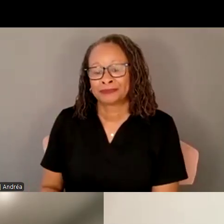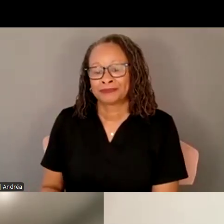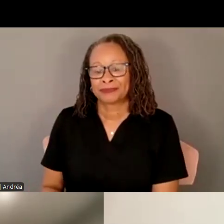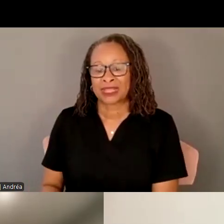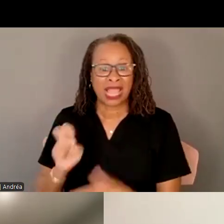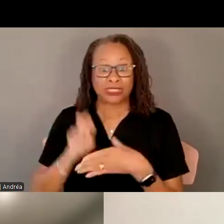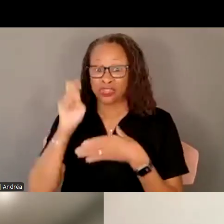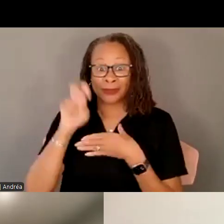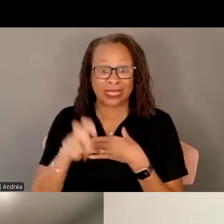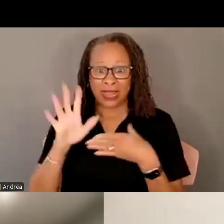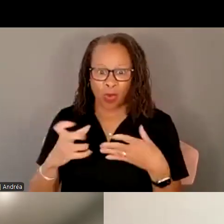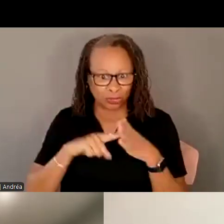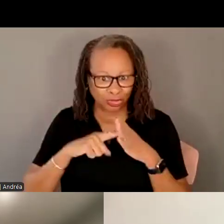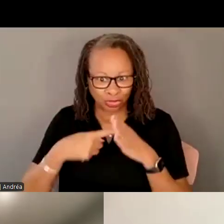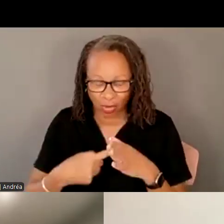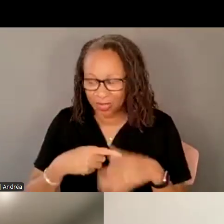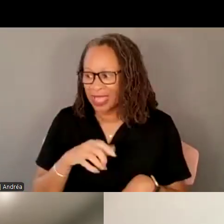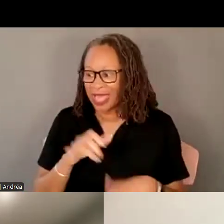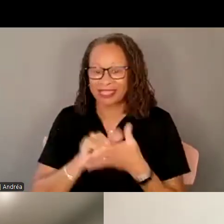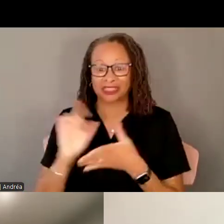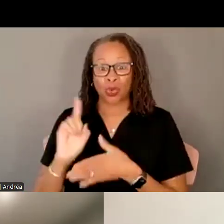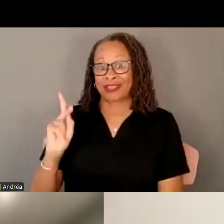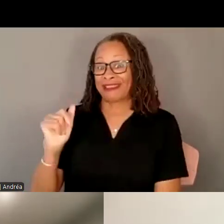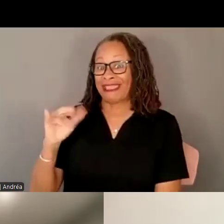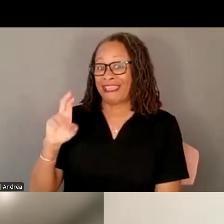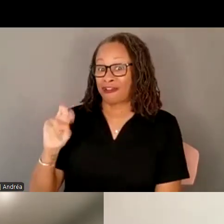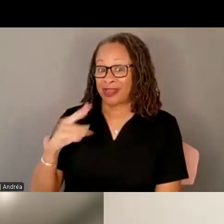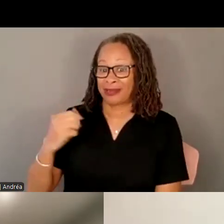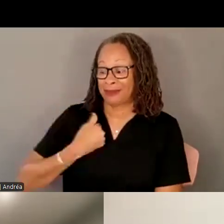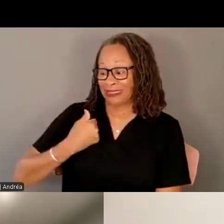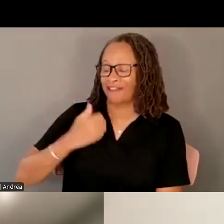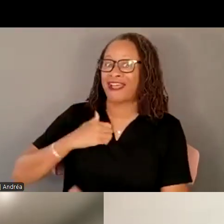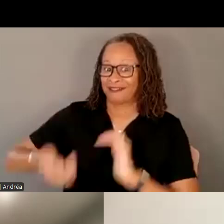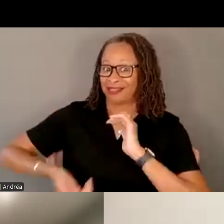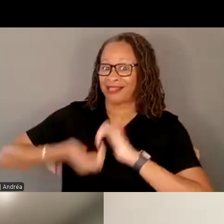because this is where Karen and I have really collaborated together.